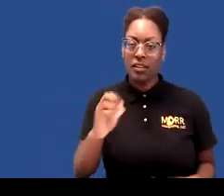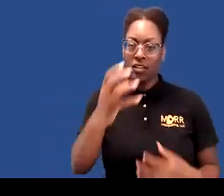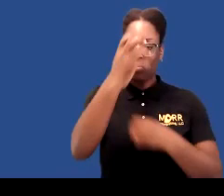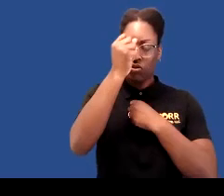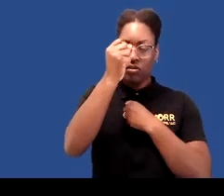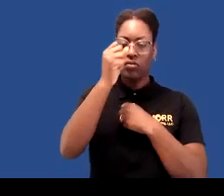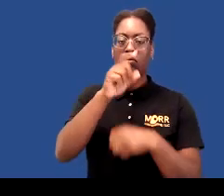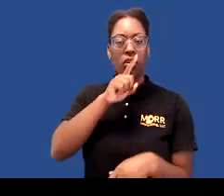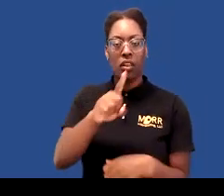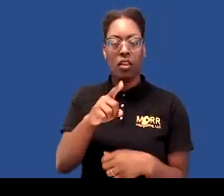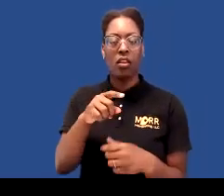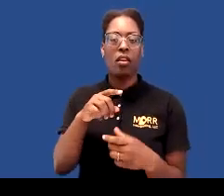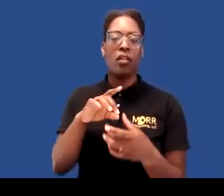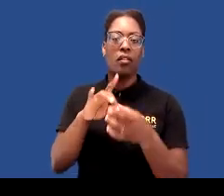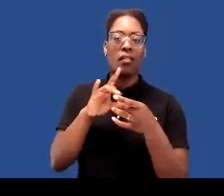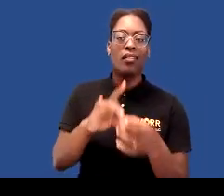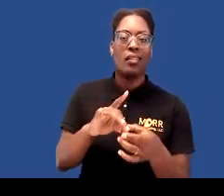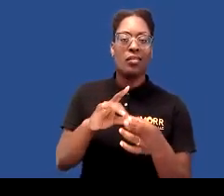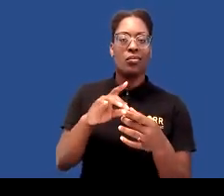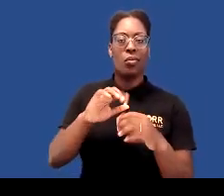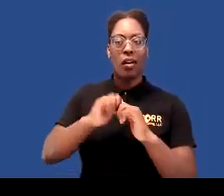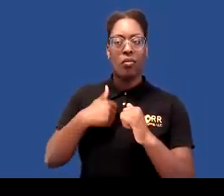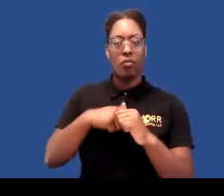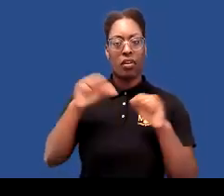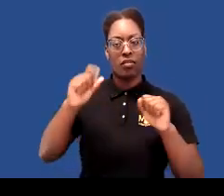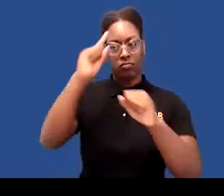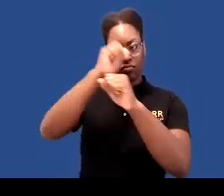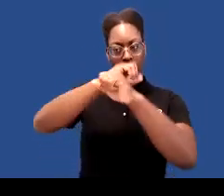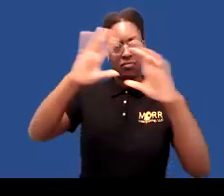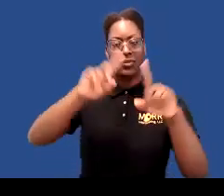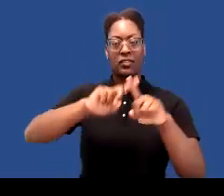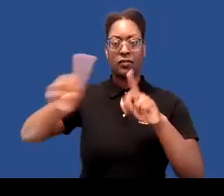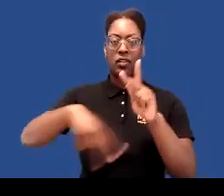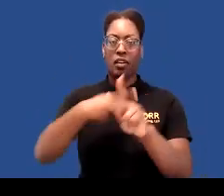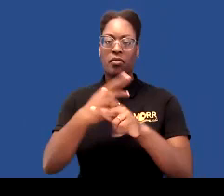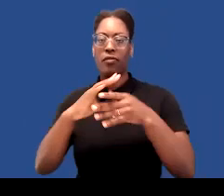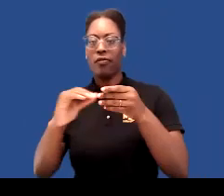is ways of imagining different kinds of rhetoric, different kinds of language use,